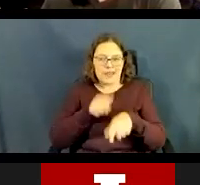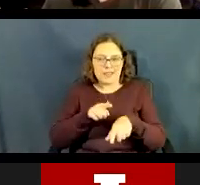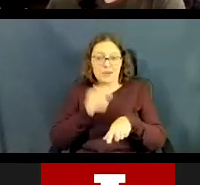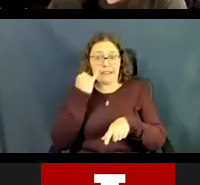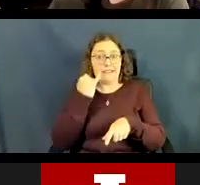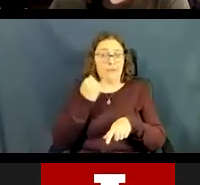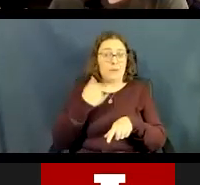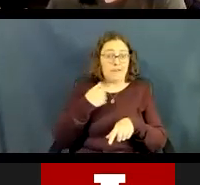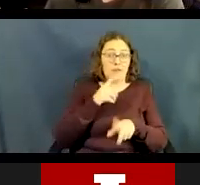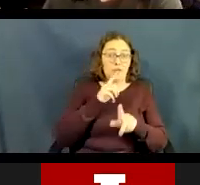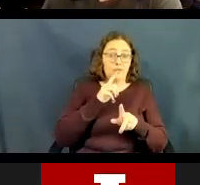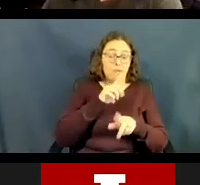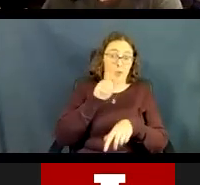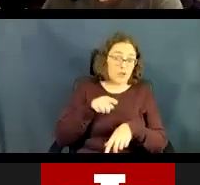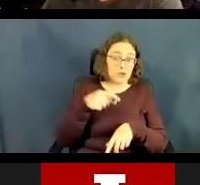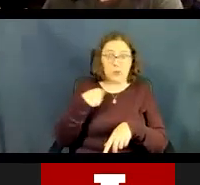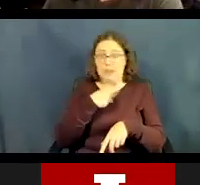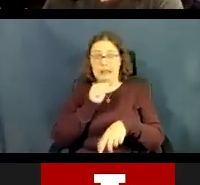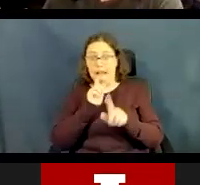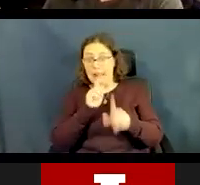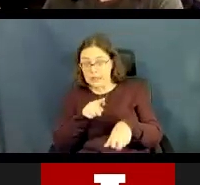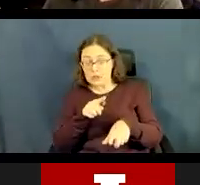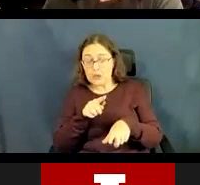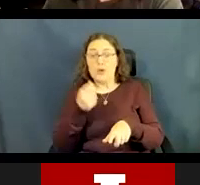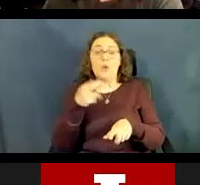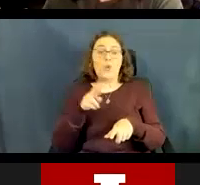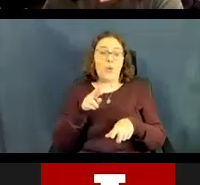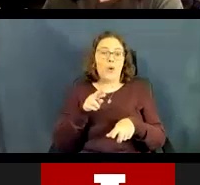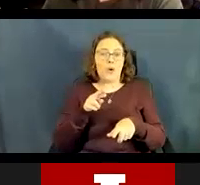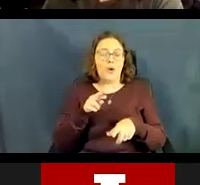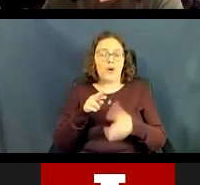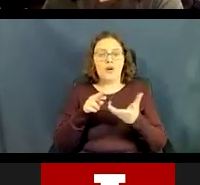or if we address everything just so there is posterity sake we will put those on the